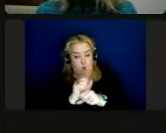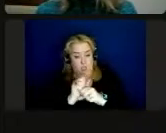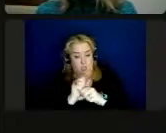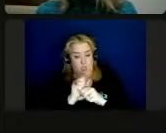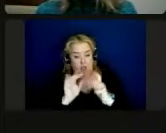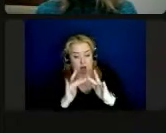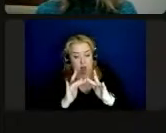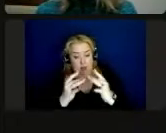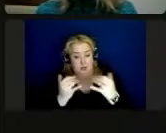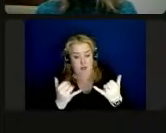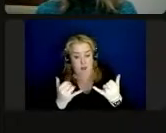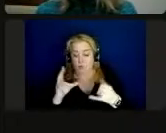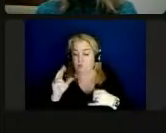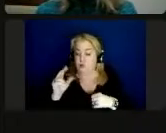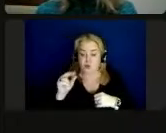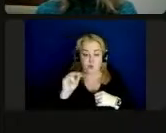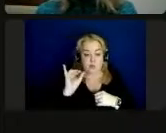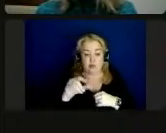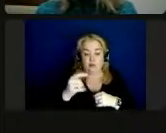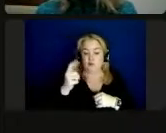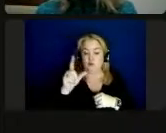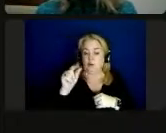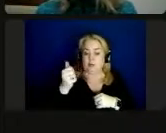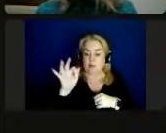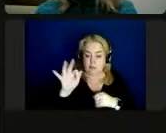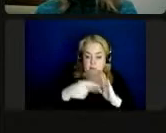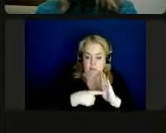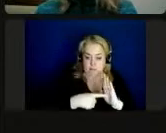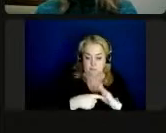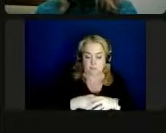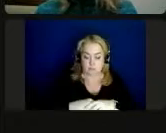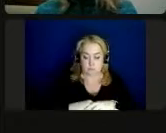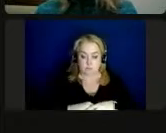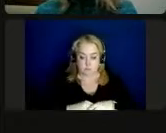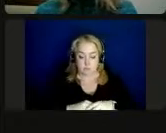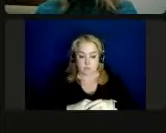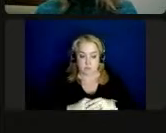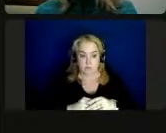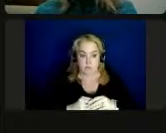INTO ACCOUNT HOST PANDEMIC